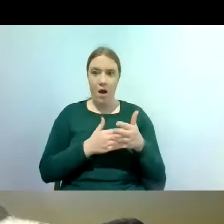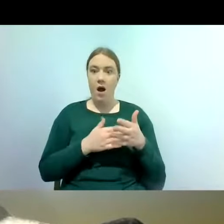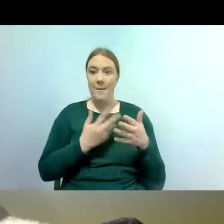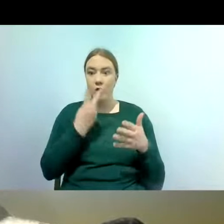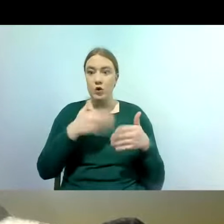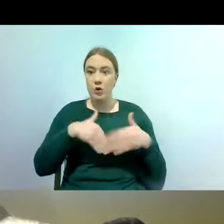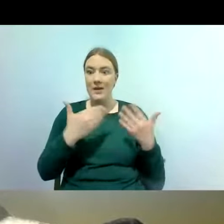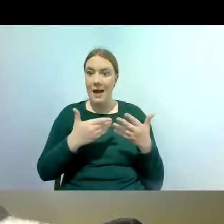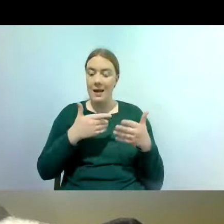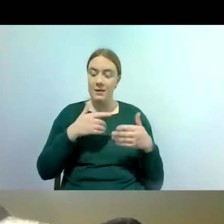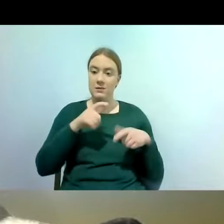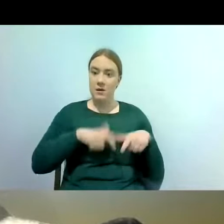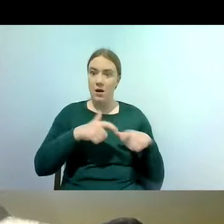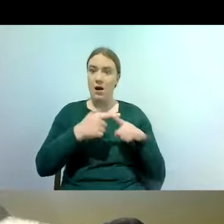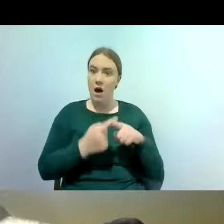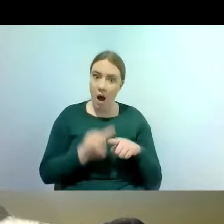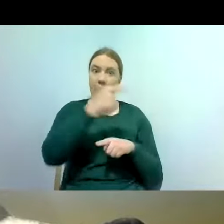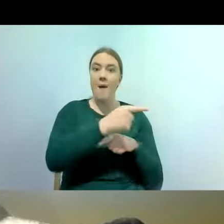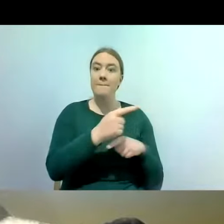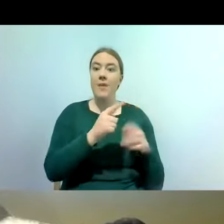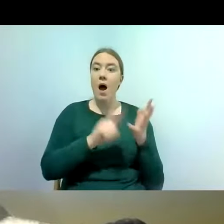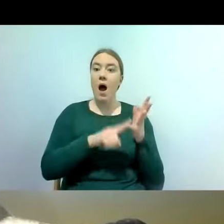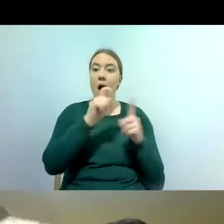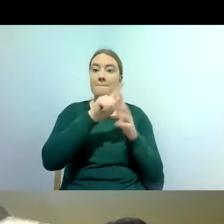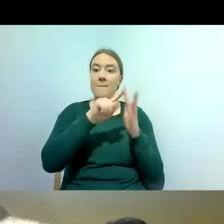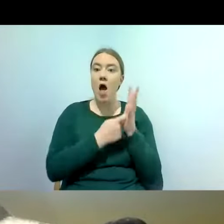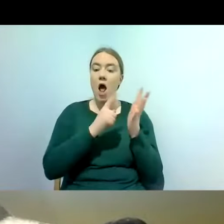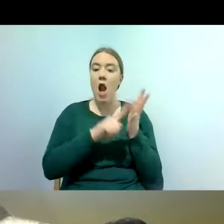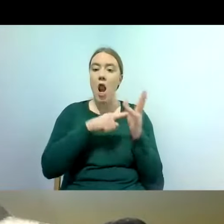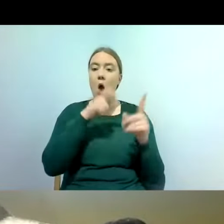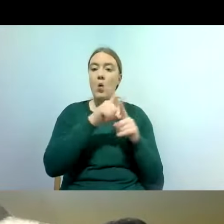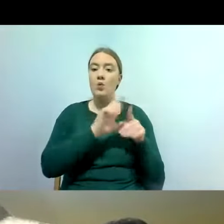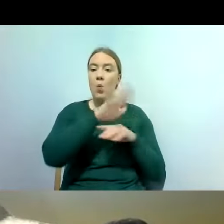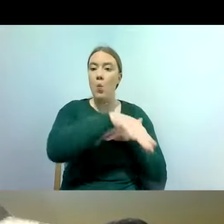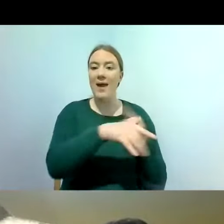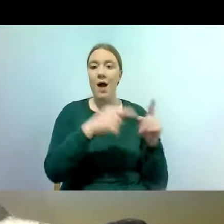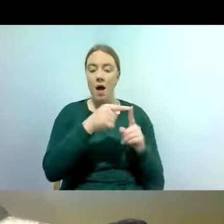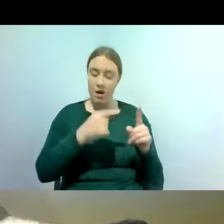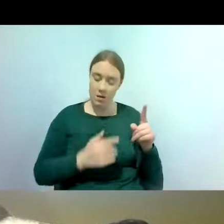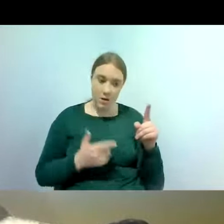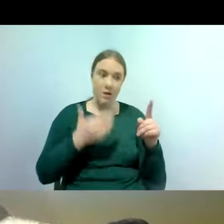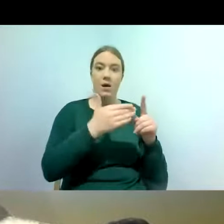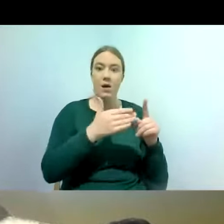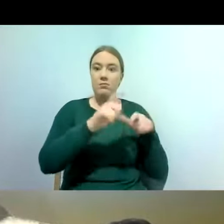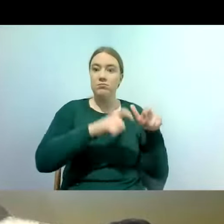around 50 passage at this year with a passage time of four days and diglis weir